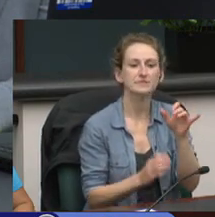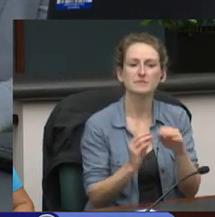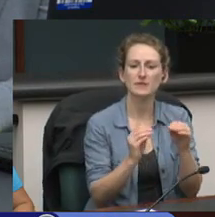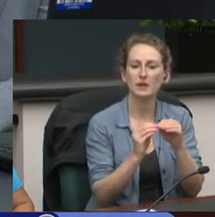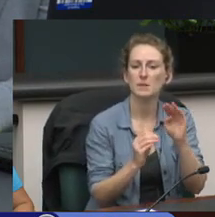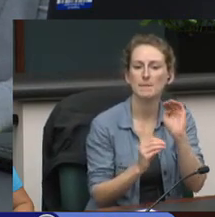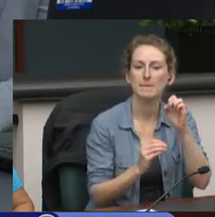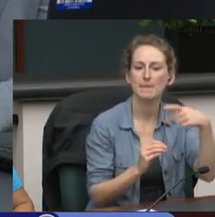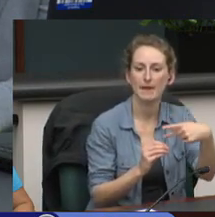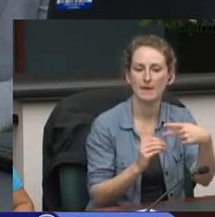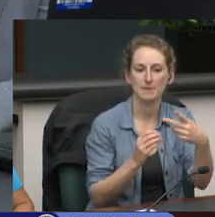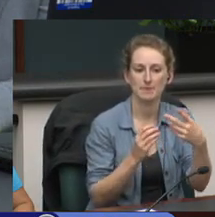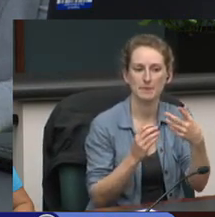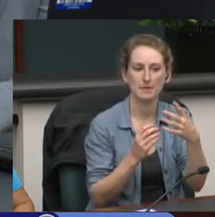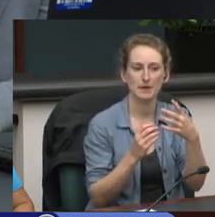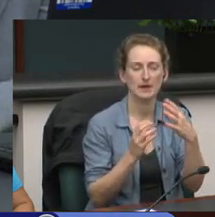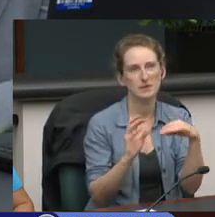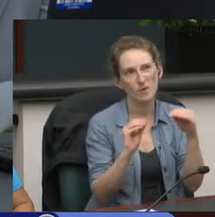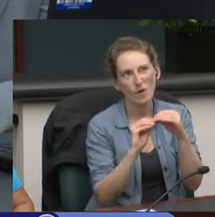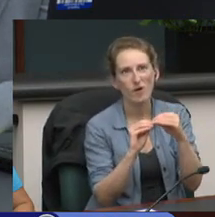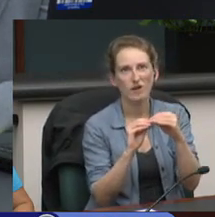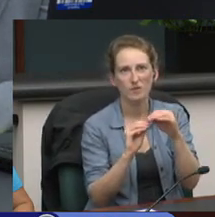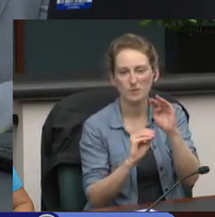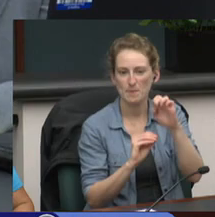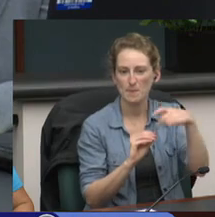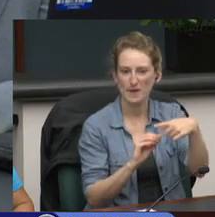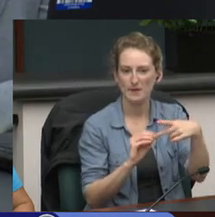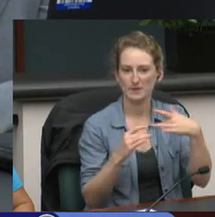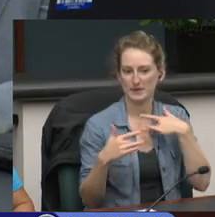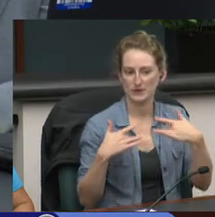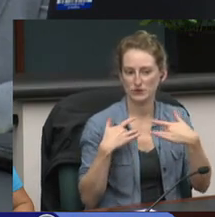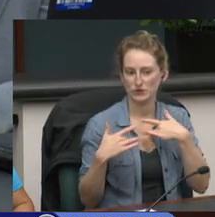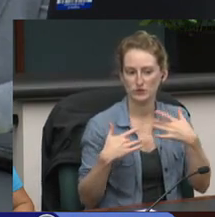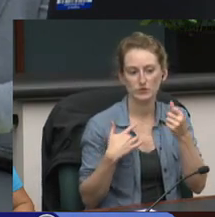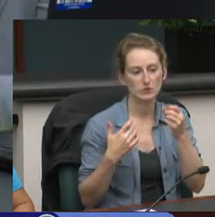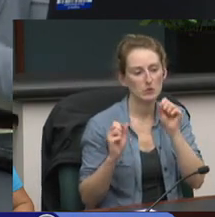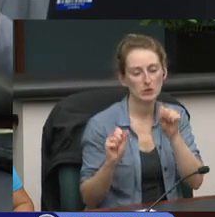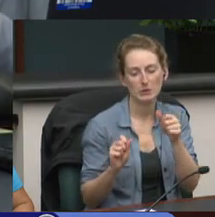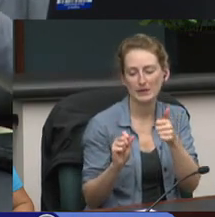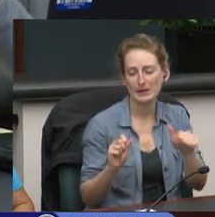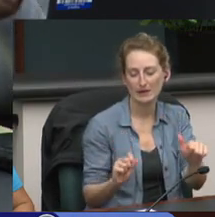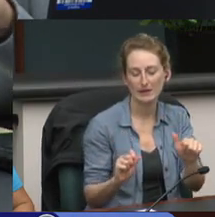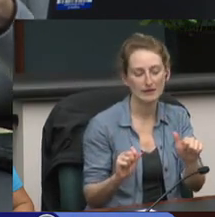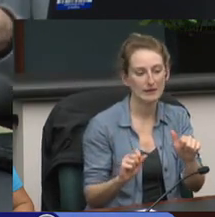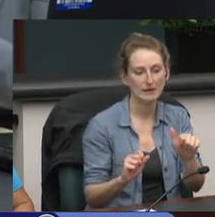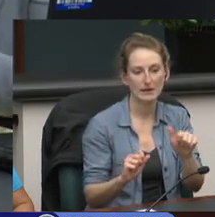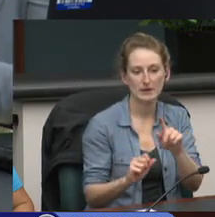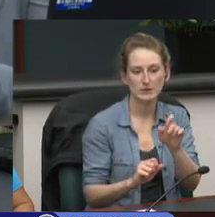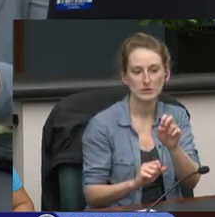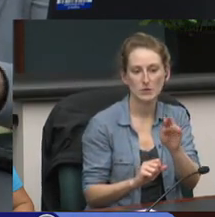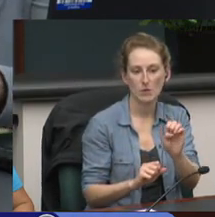base zoning district so it could be done to amend areas like that